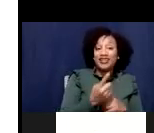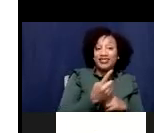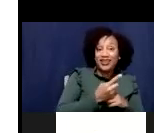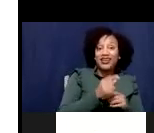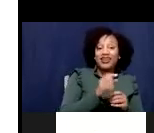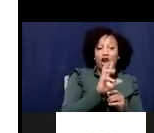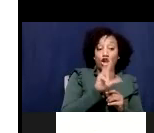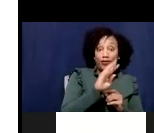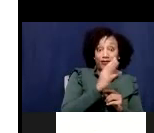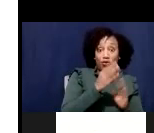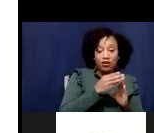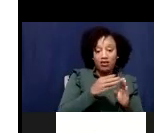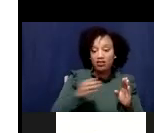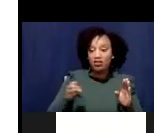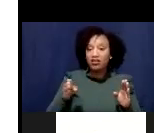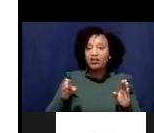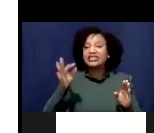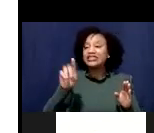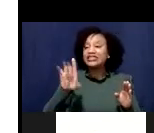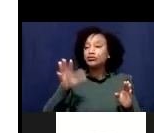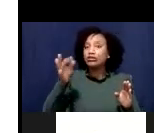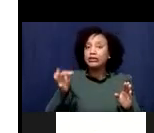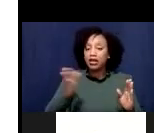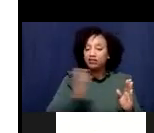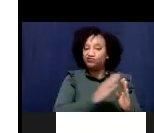with questions or requests for potentially more information.